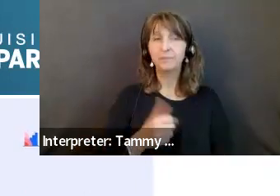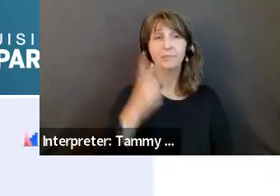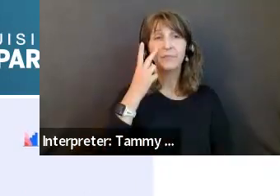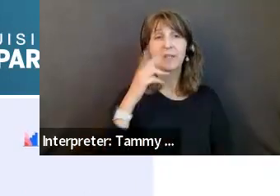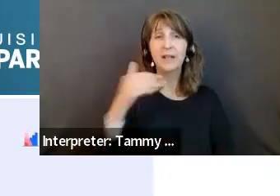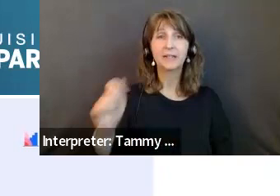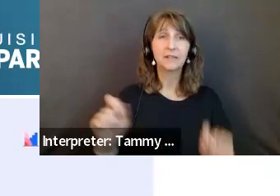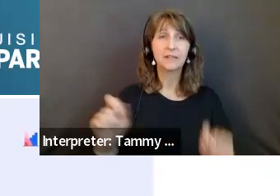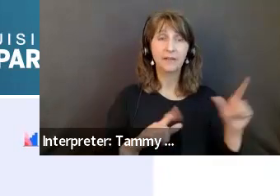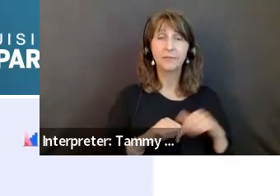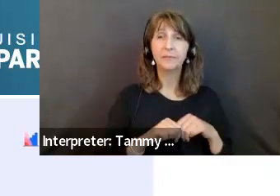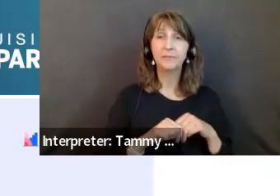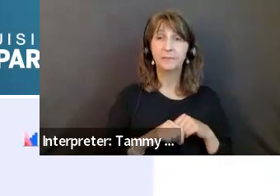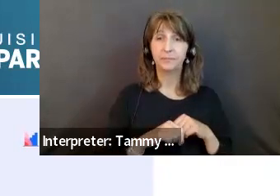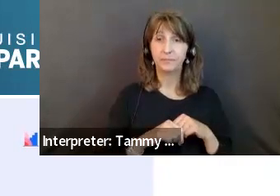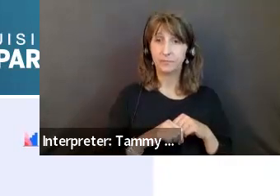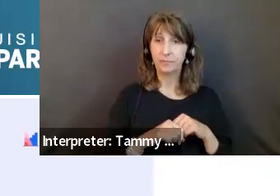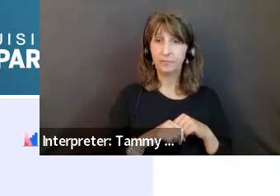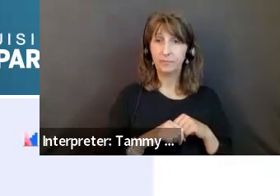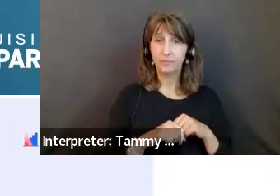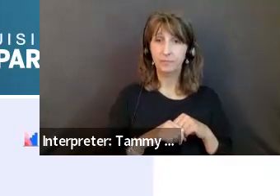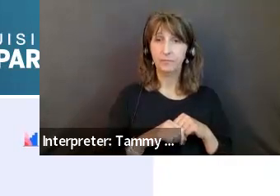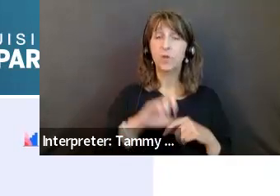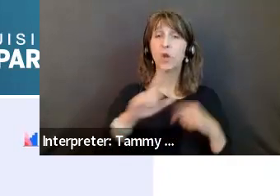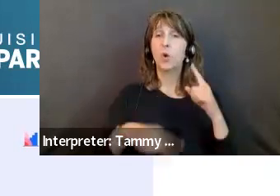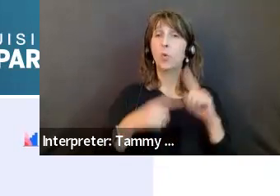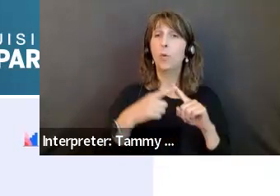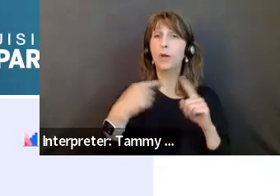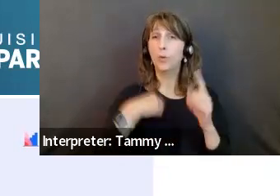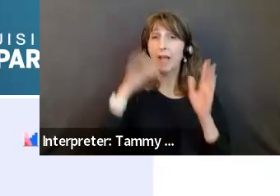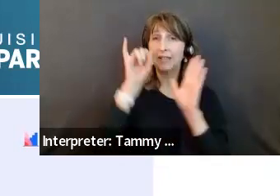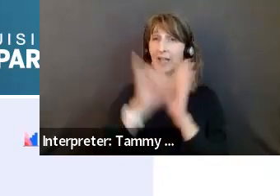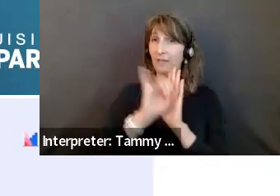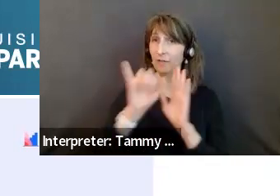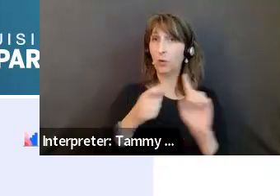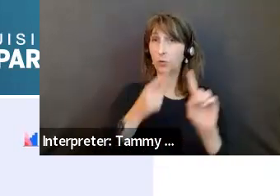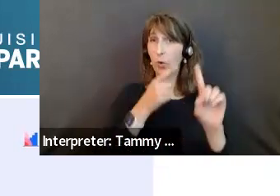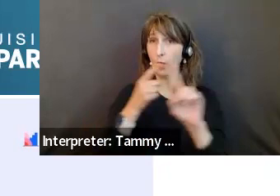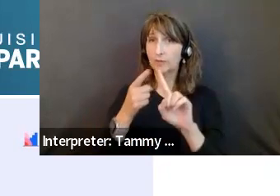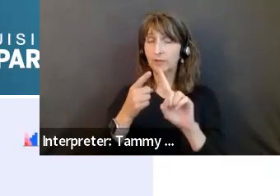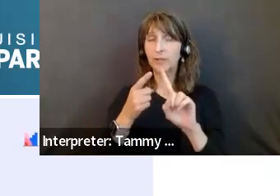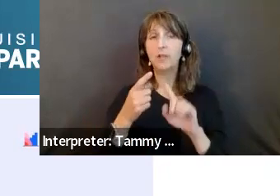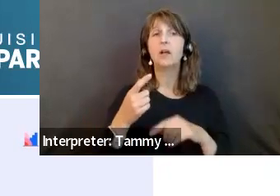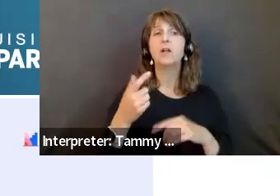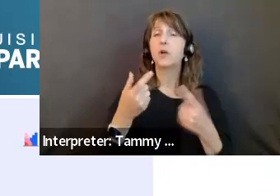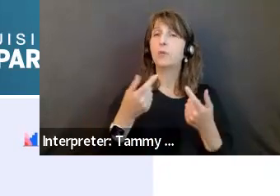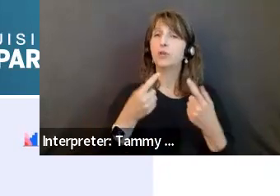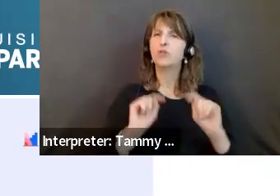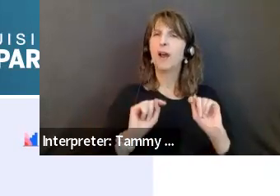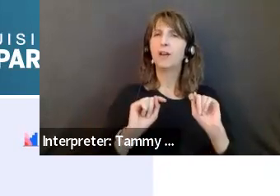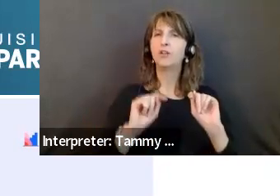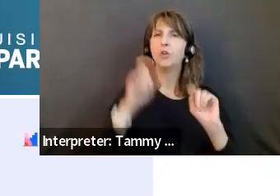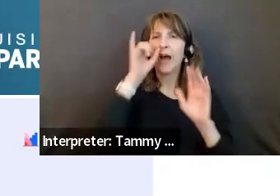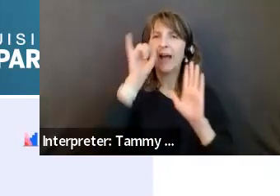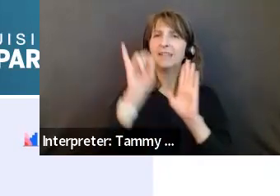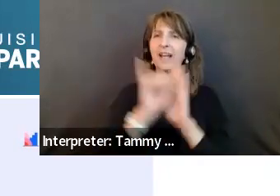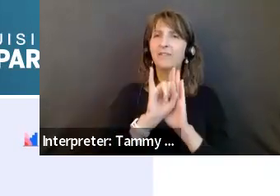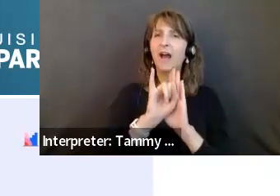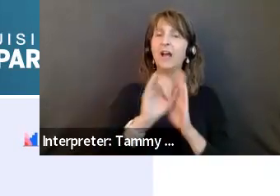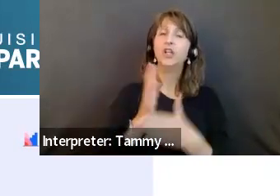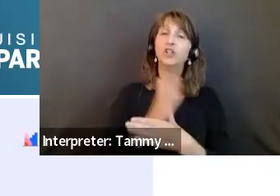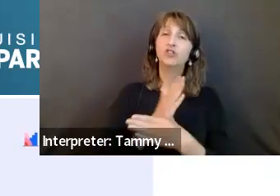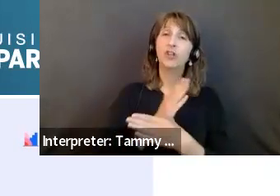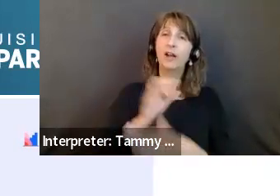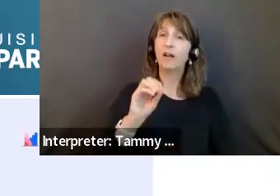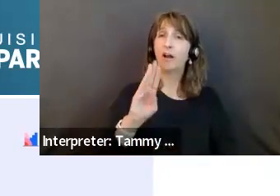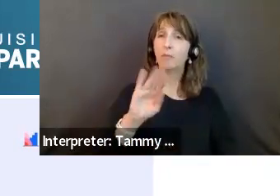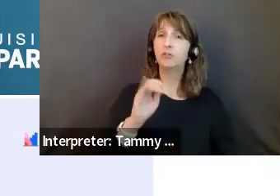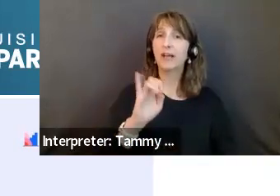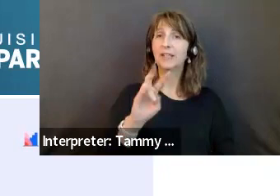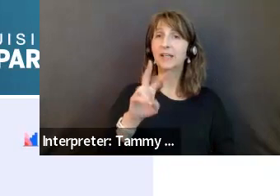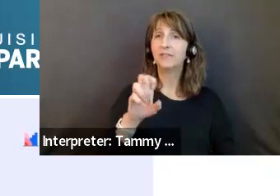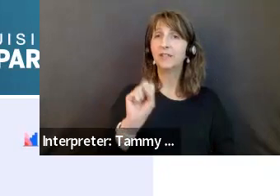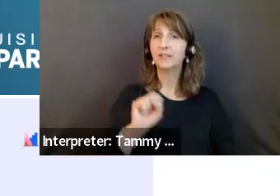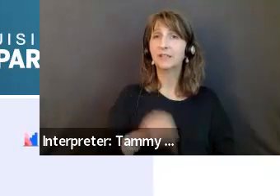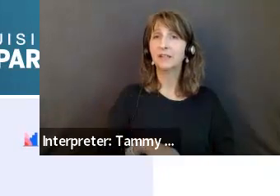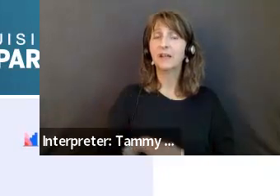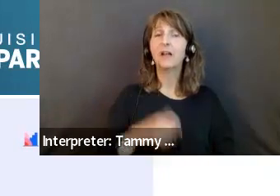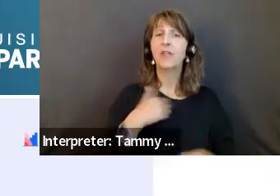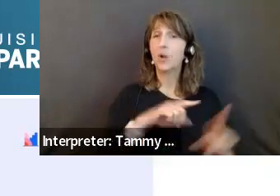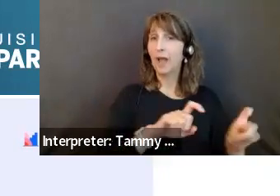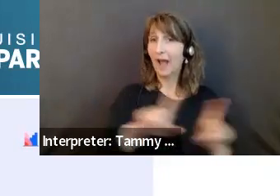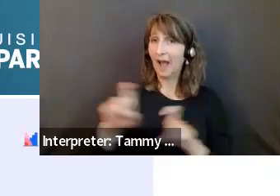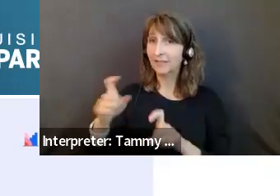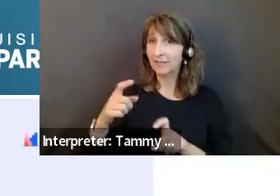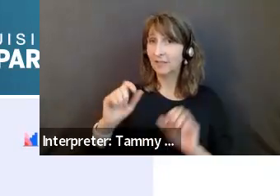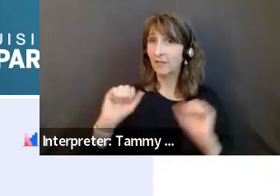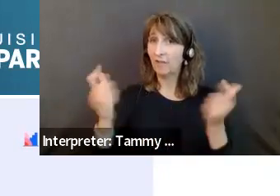And then once we. Identify those goals we work towards identifying shared objectives. And then we went on to ask numbers if they agreed to including some of these objectives for their particular priority area.